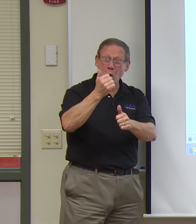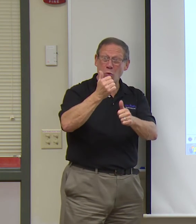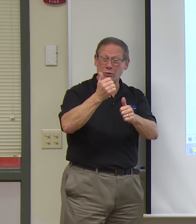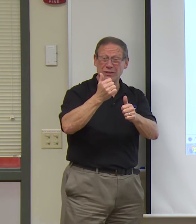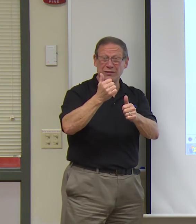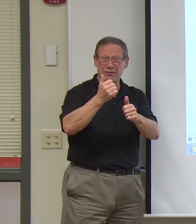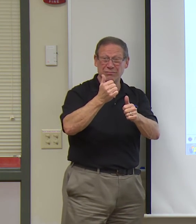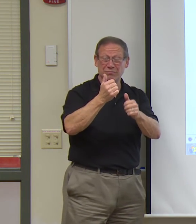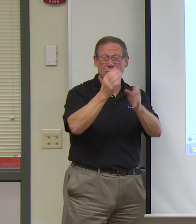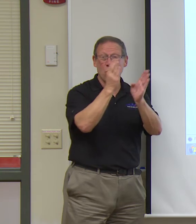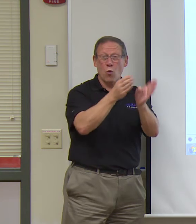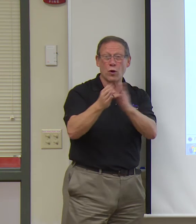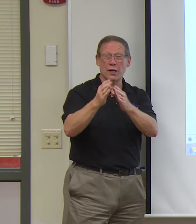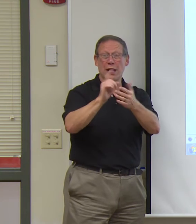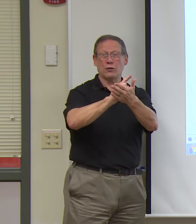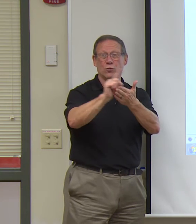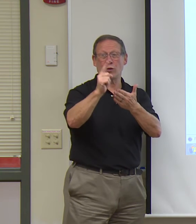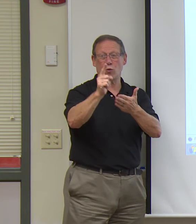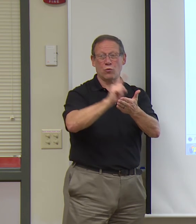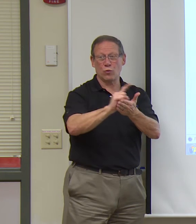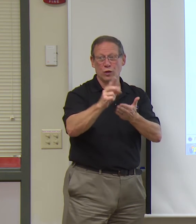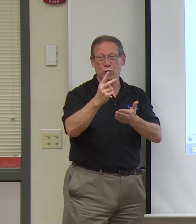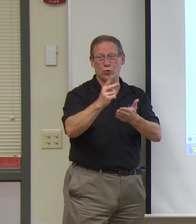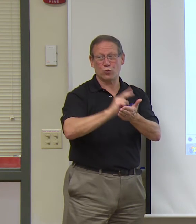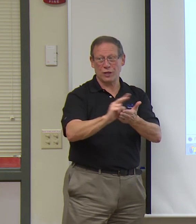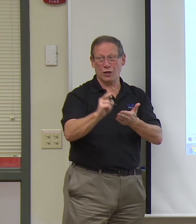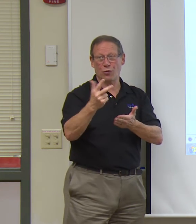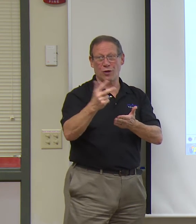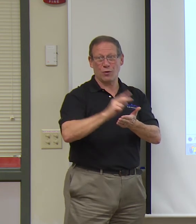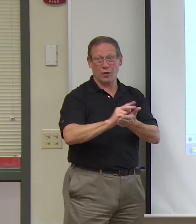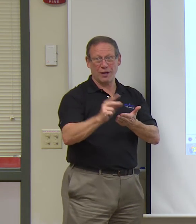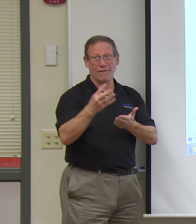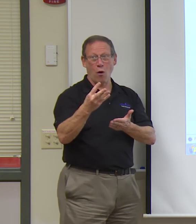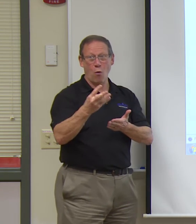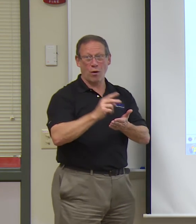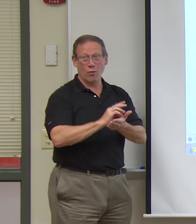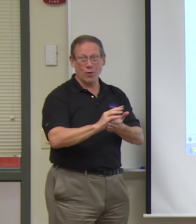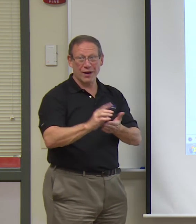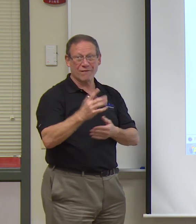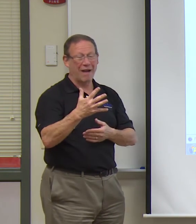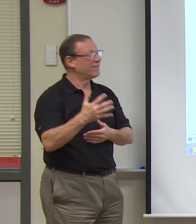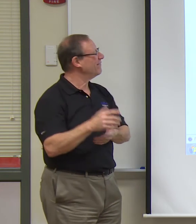And this uses that description area to link everything, but then